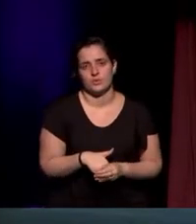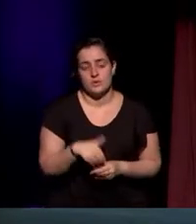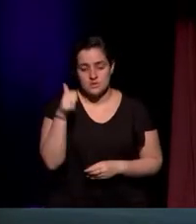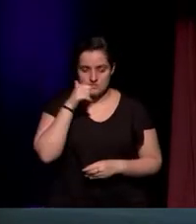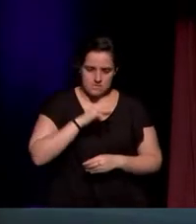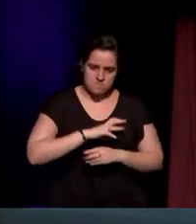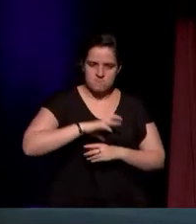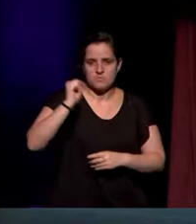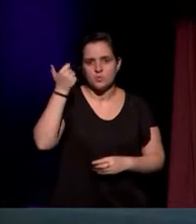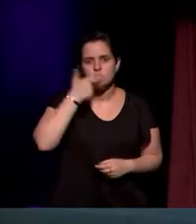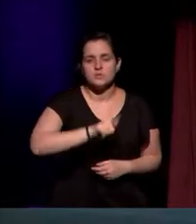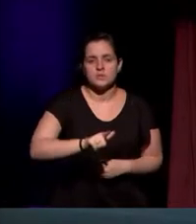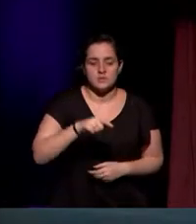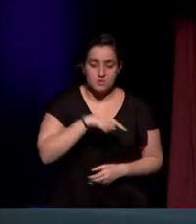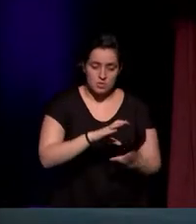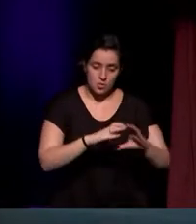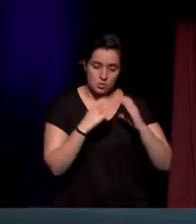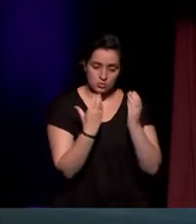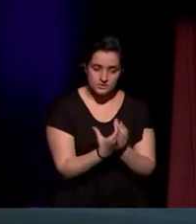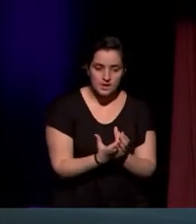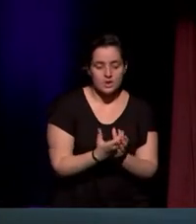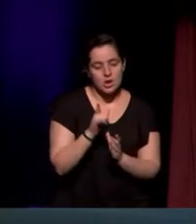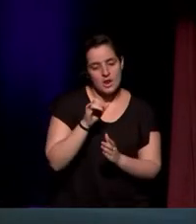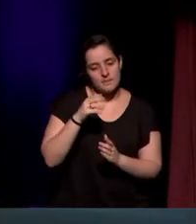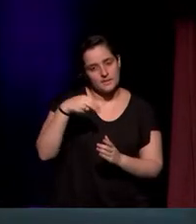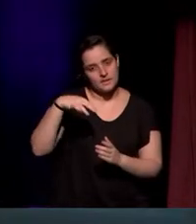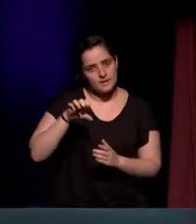the Lebanese Women's Council with left-wing bases